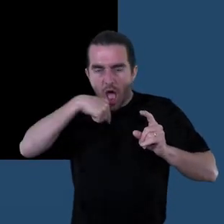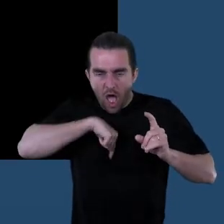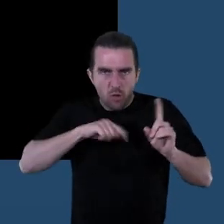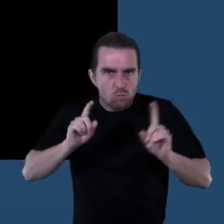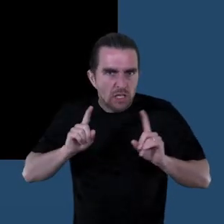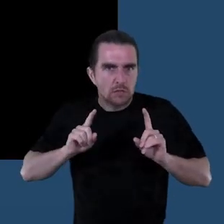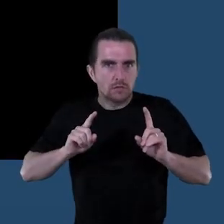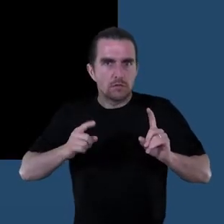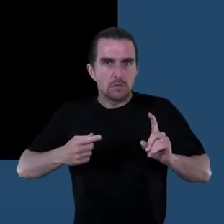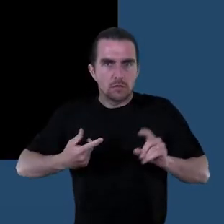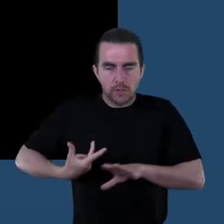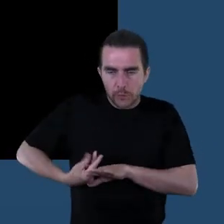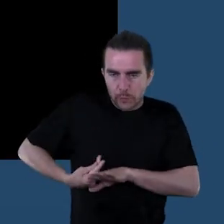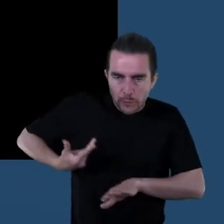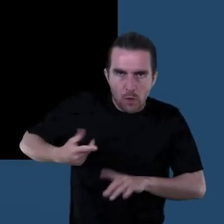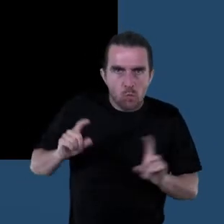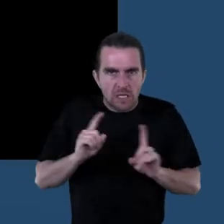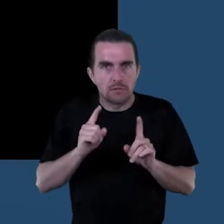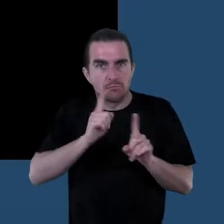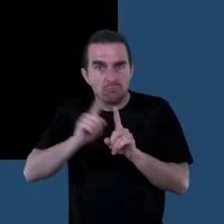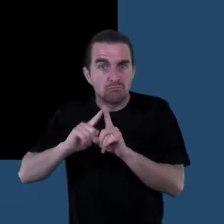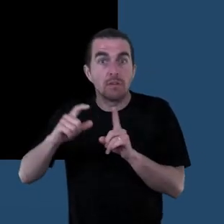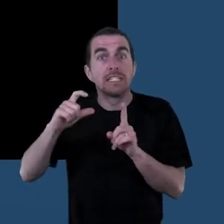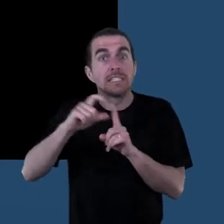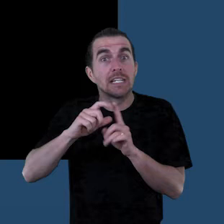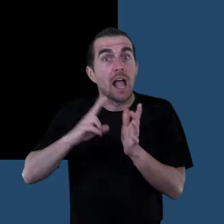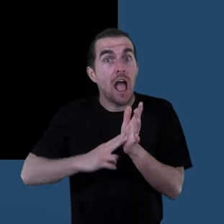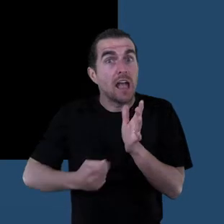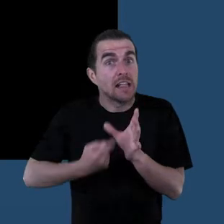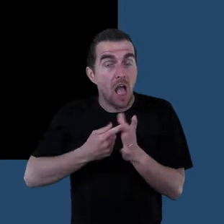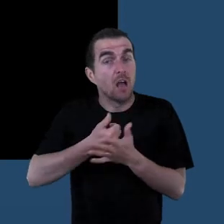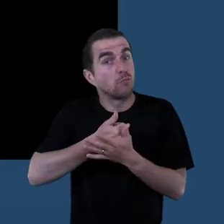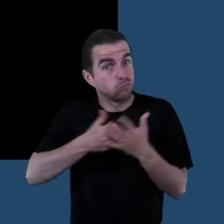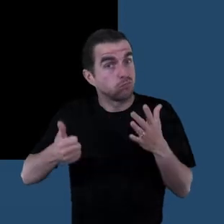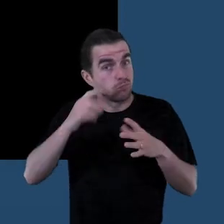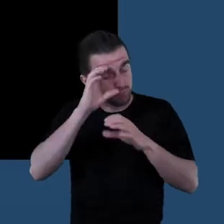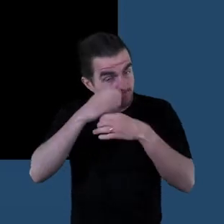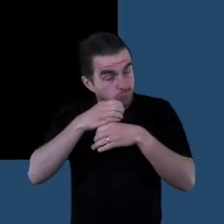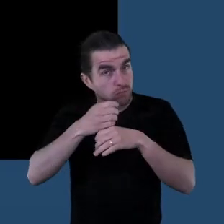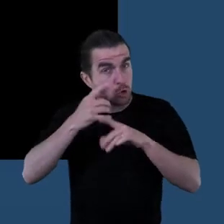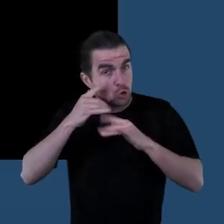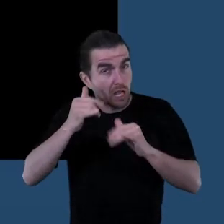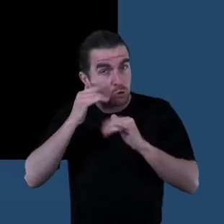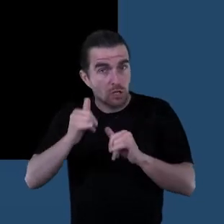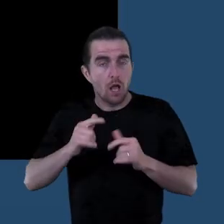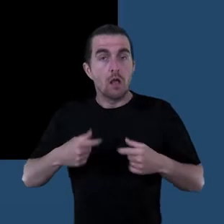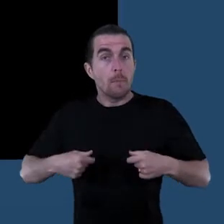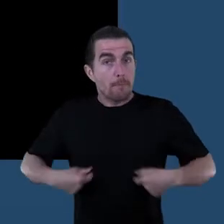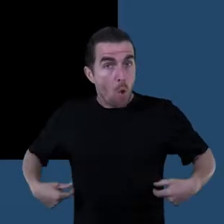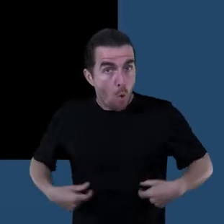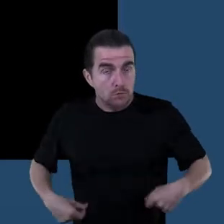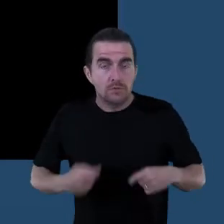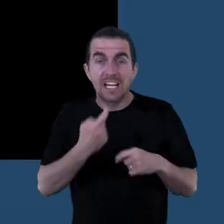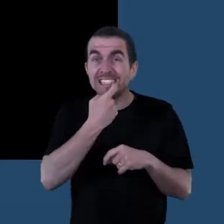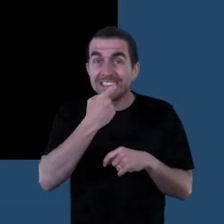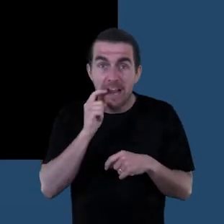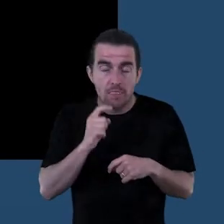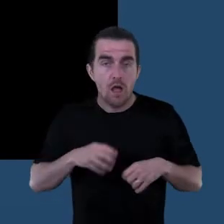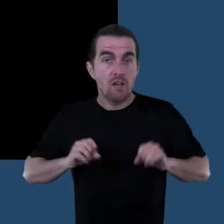So, we now routinely look at the DNA that's contained within the bones and the teeth and the fur and the feathers